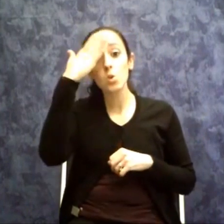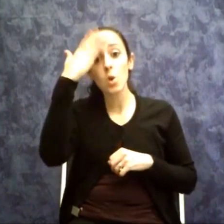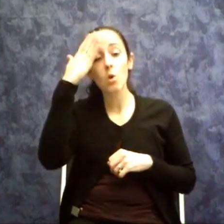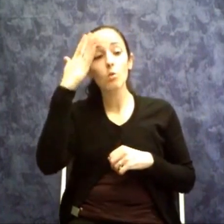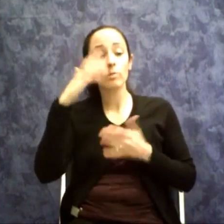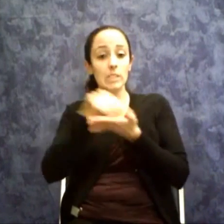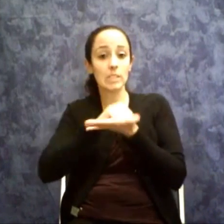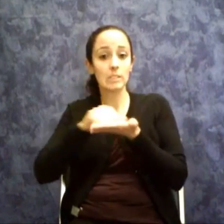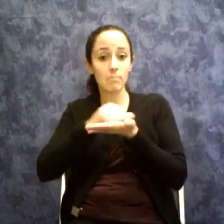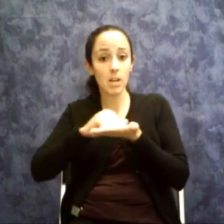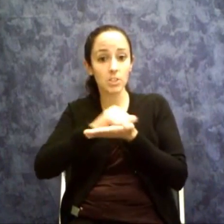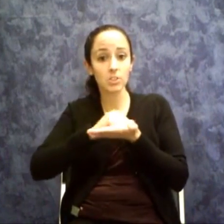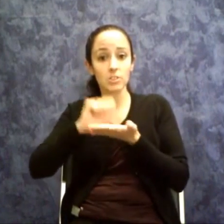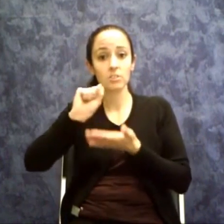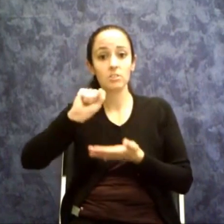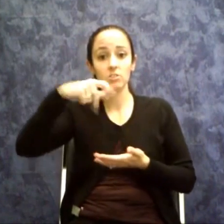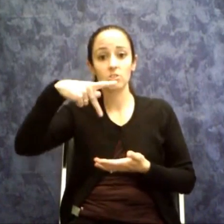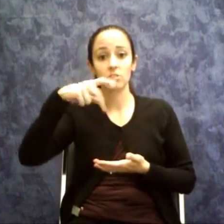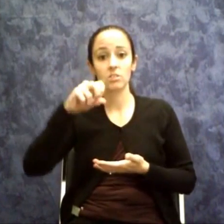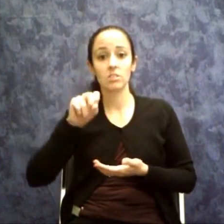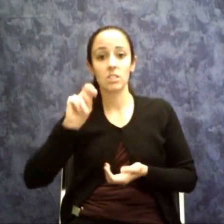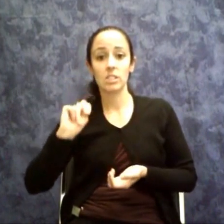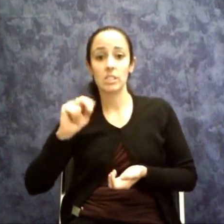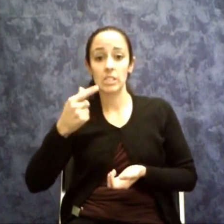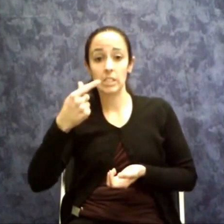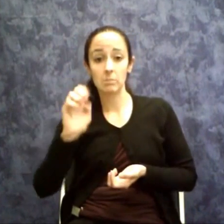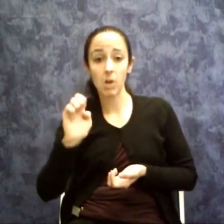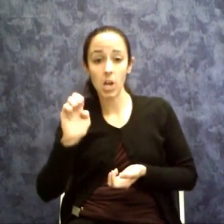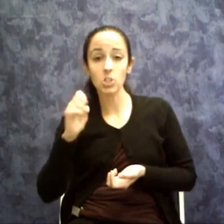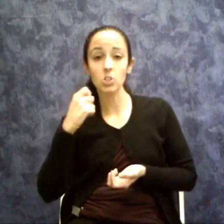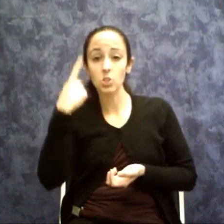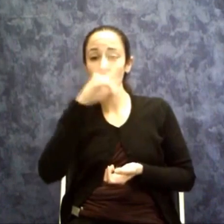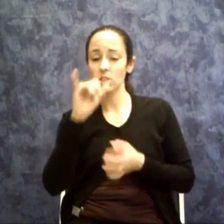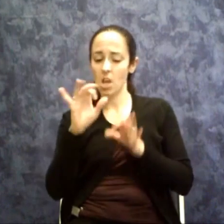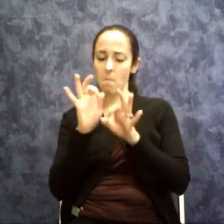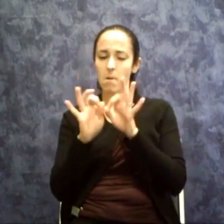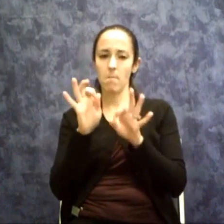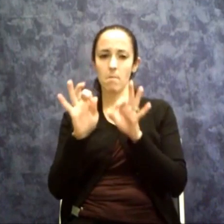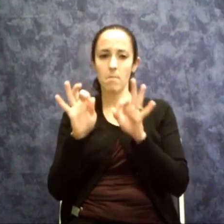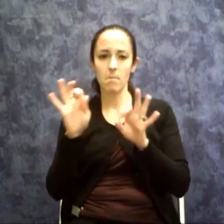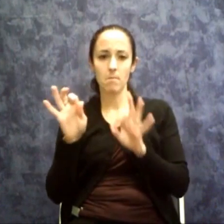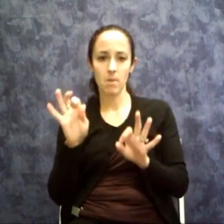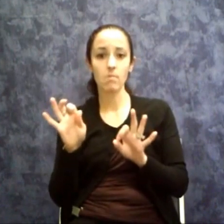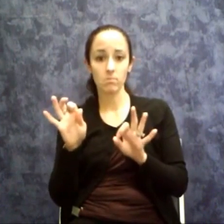Think of a kitchen sponge with lots of tiny holes in it.